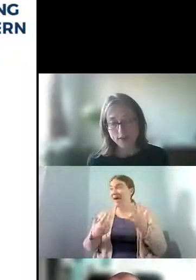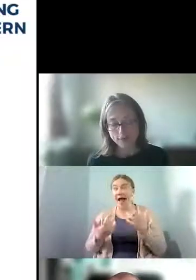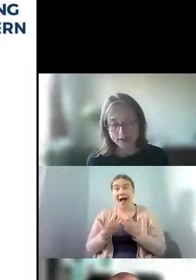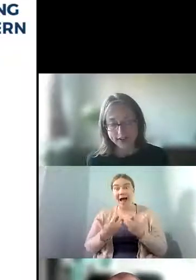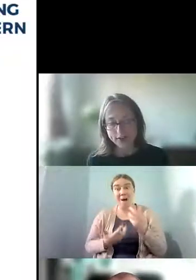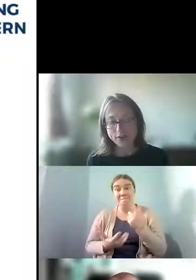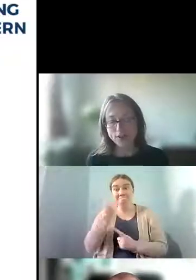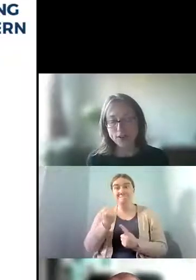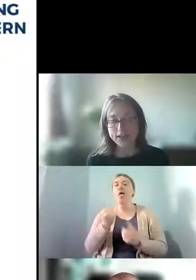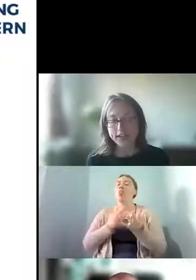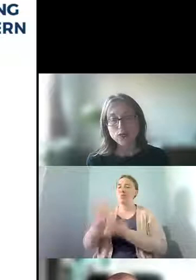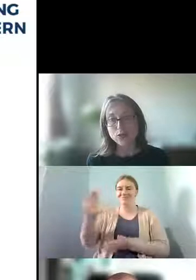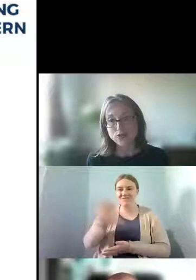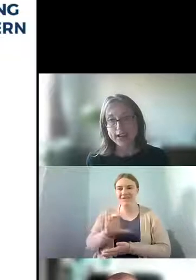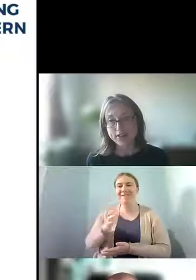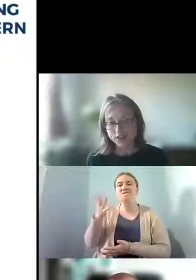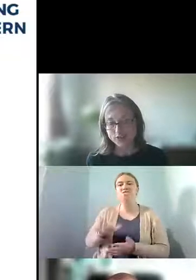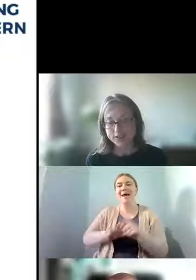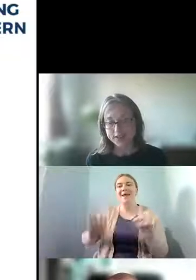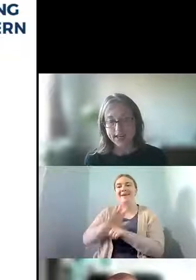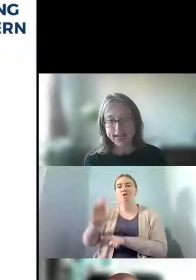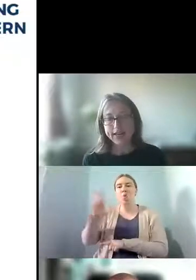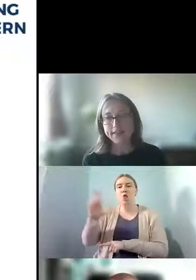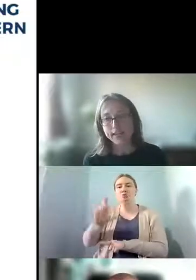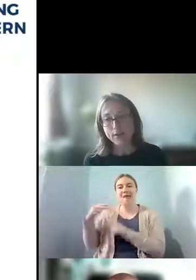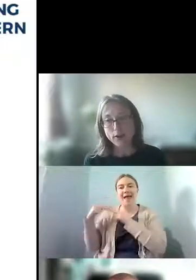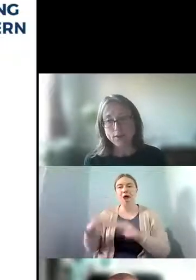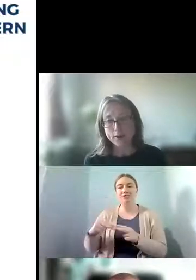funding through the national lottery heritage fund and the eu life program